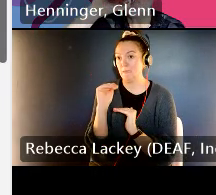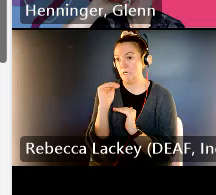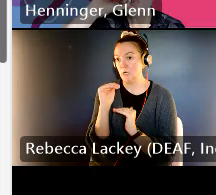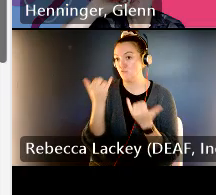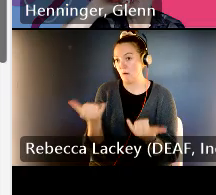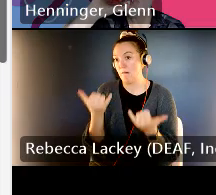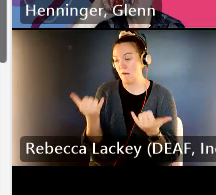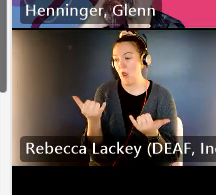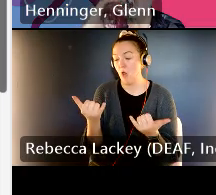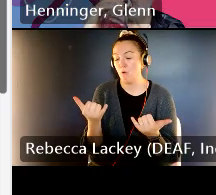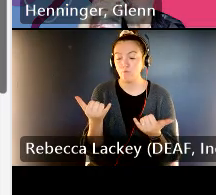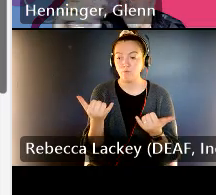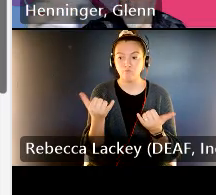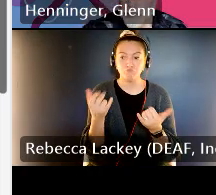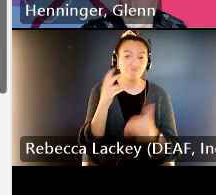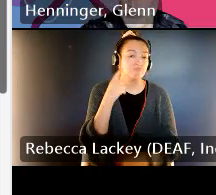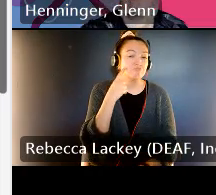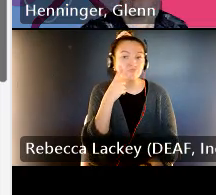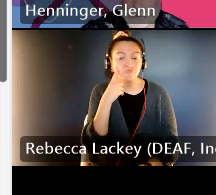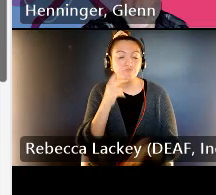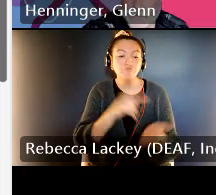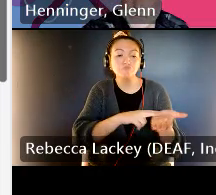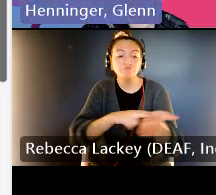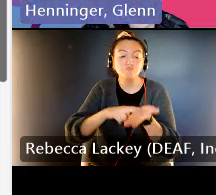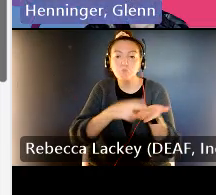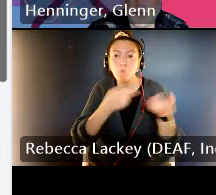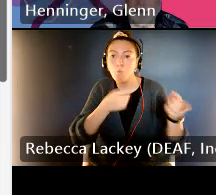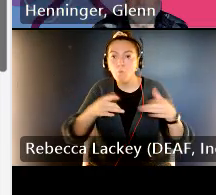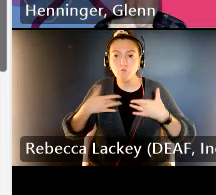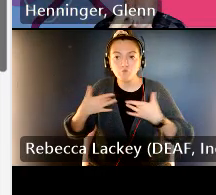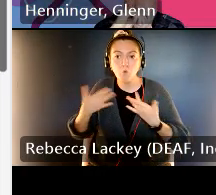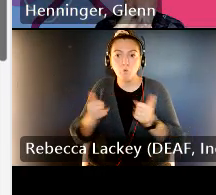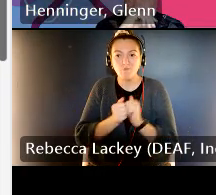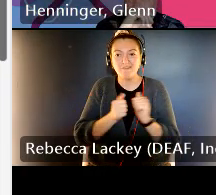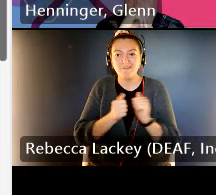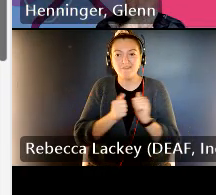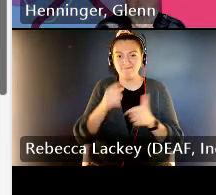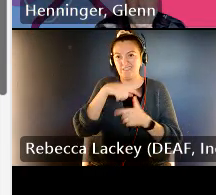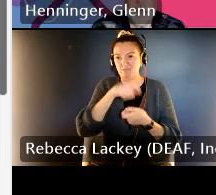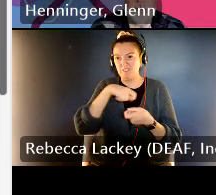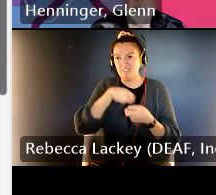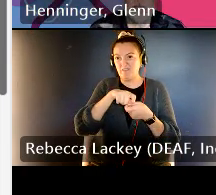We would really want to see how how it goes with these particular subdivision